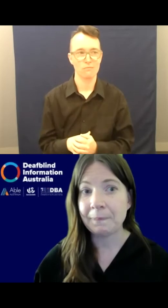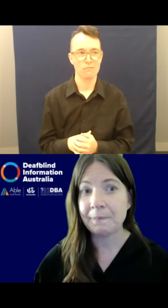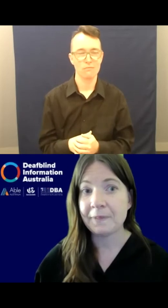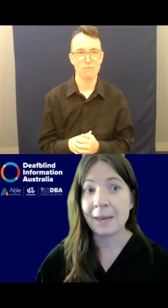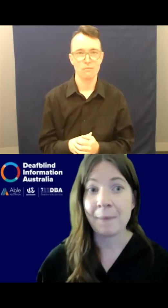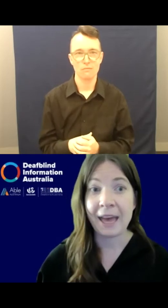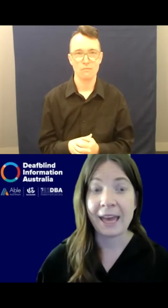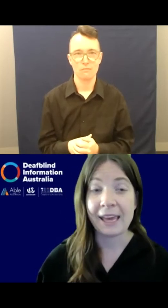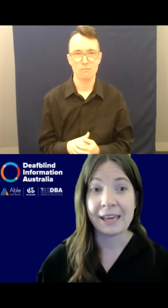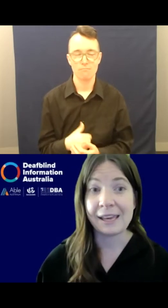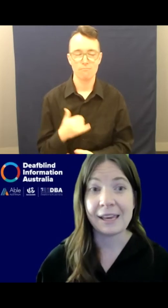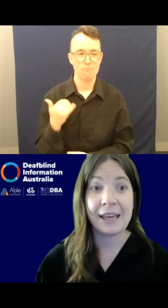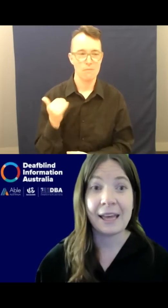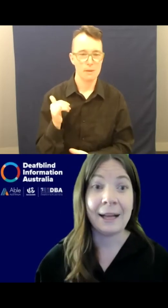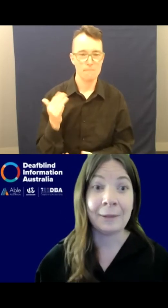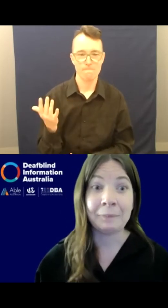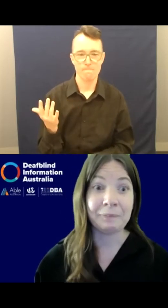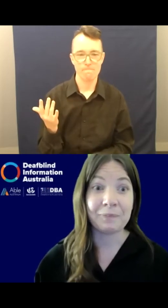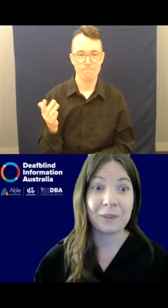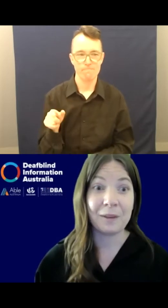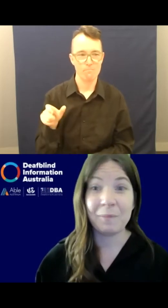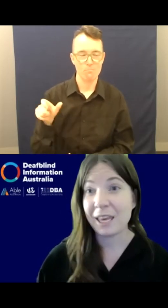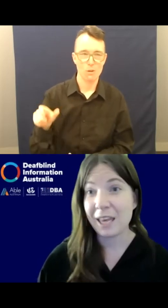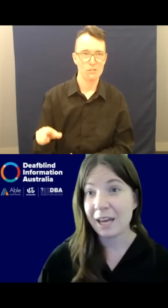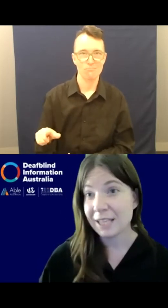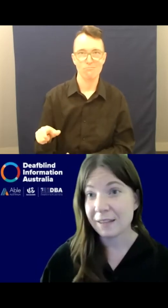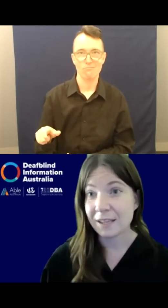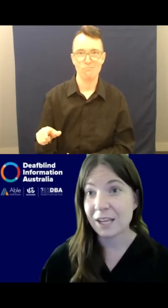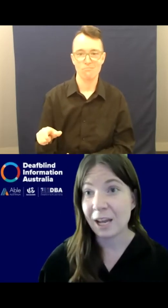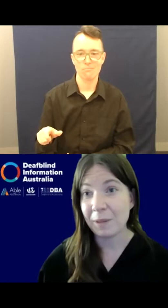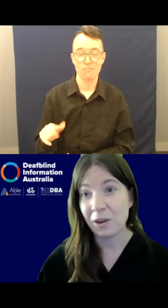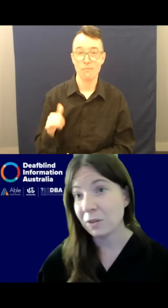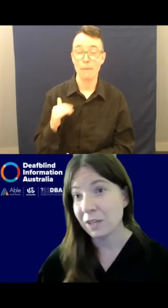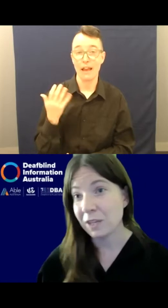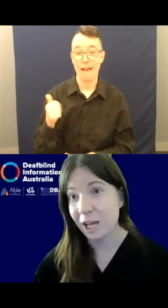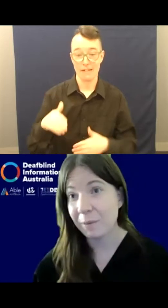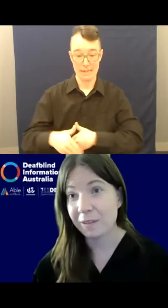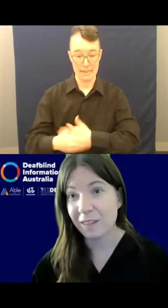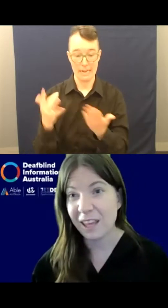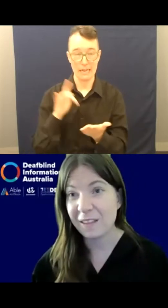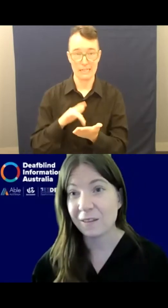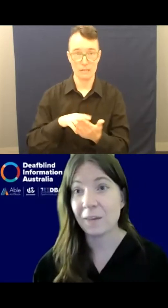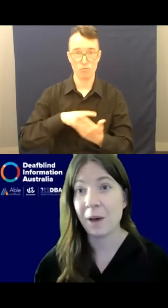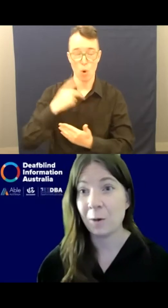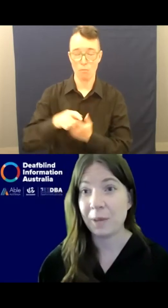They may be at a day centre and be the only deafblind person there, so there may not be